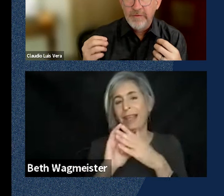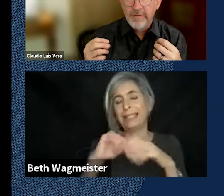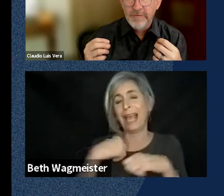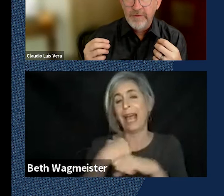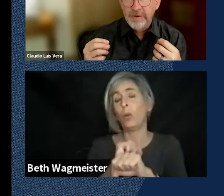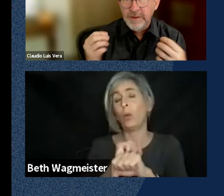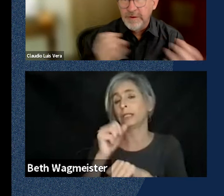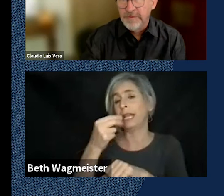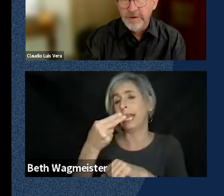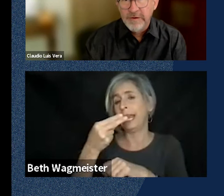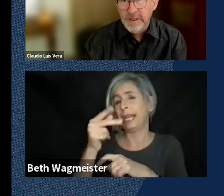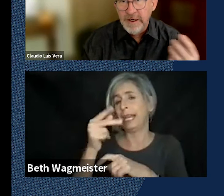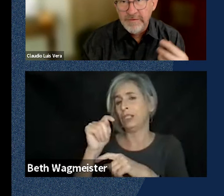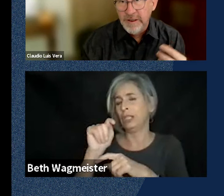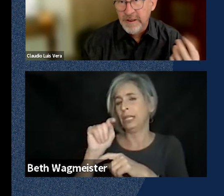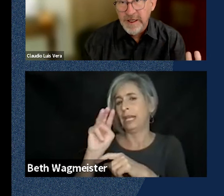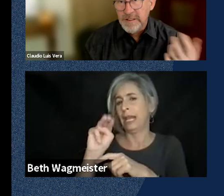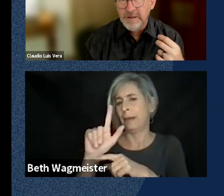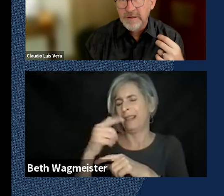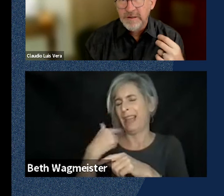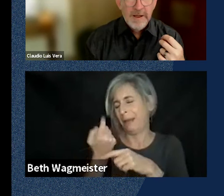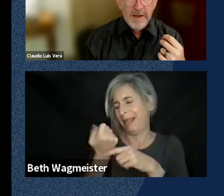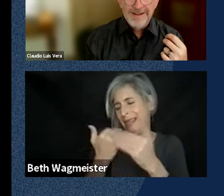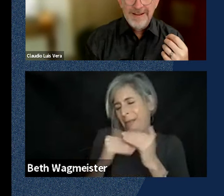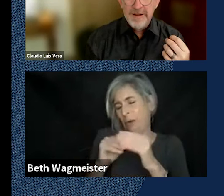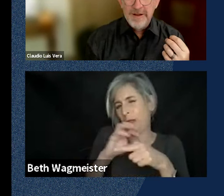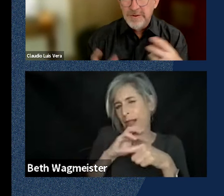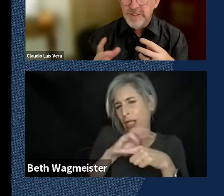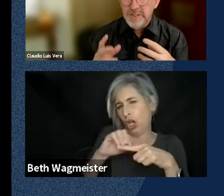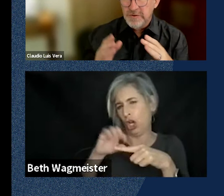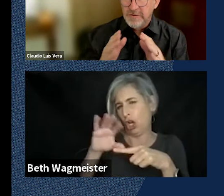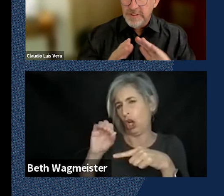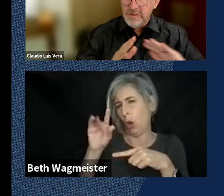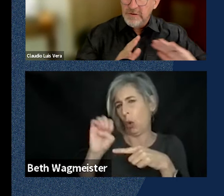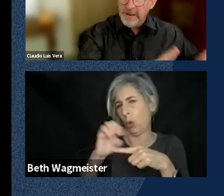Now, for from the little bit of coding that I've done in Xcode, those sort of discrete